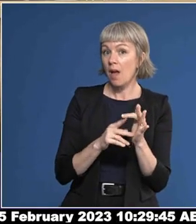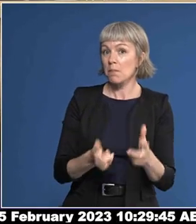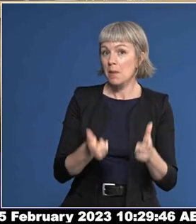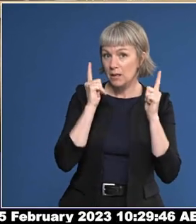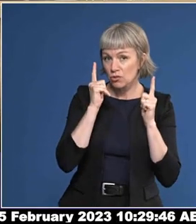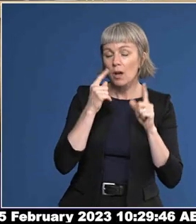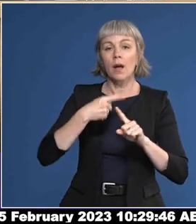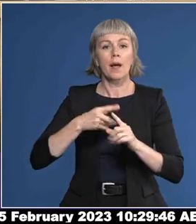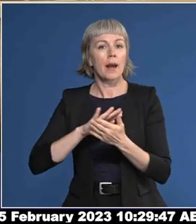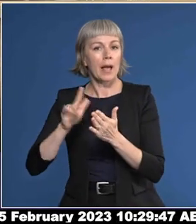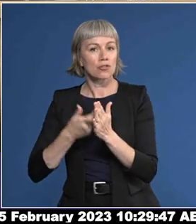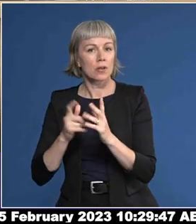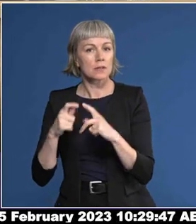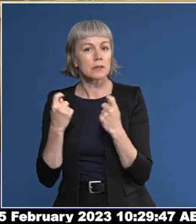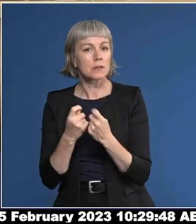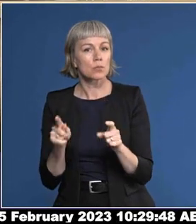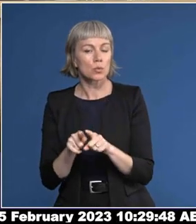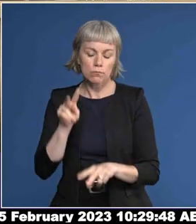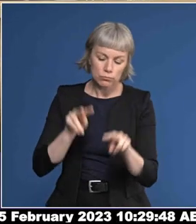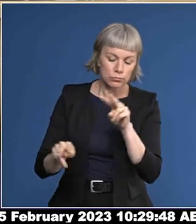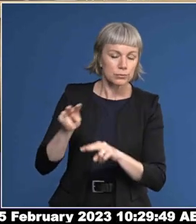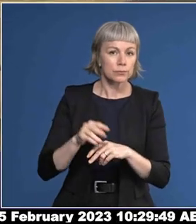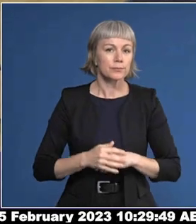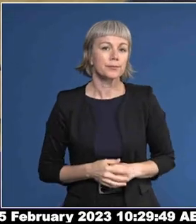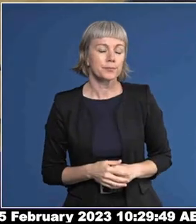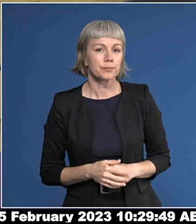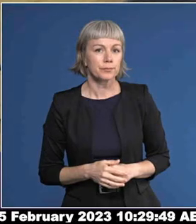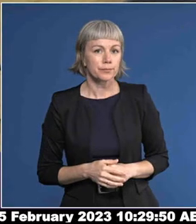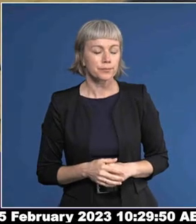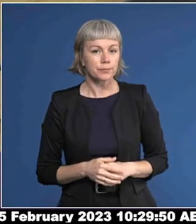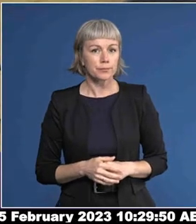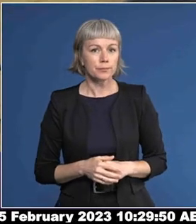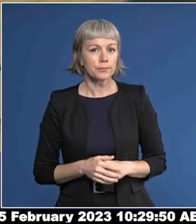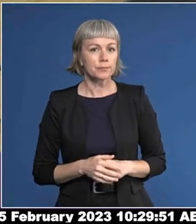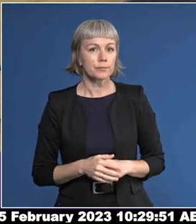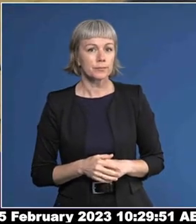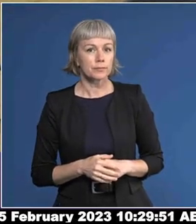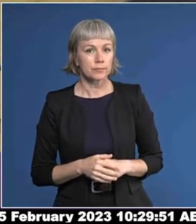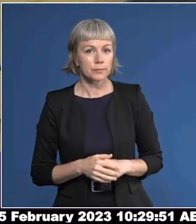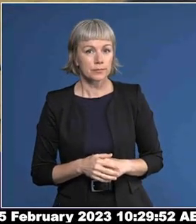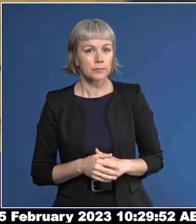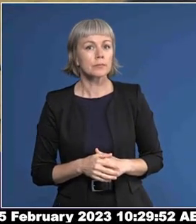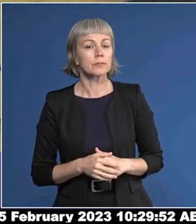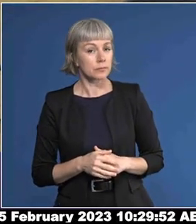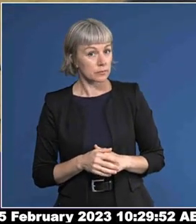And is there a requirement for employees to have to undergo medical or